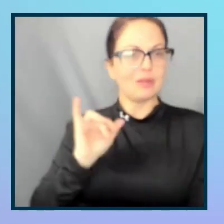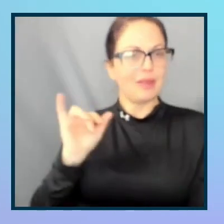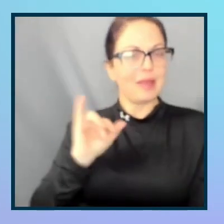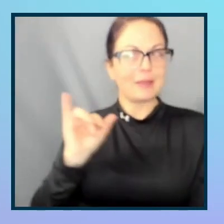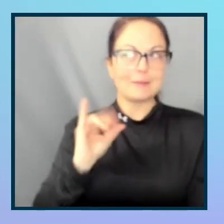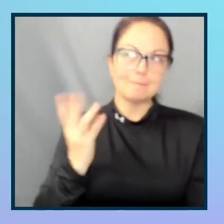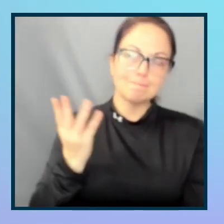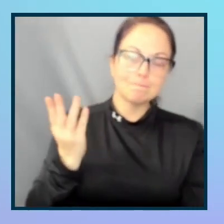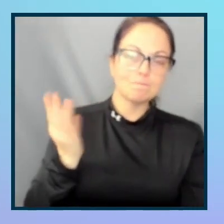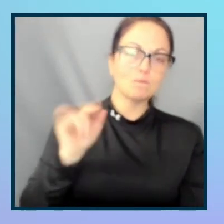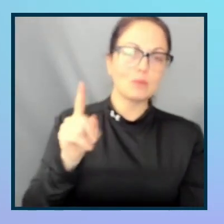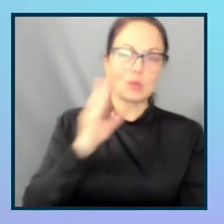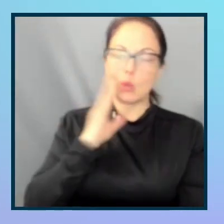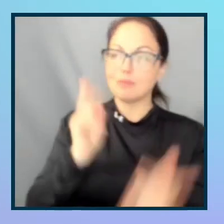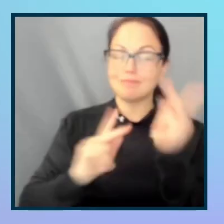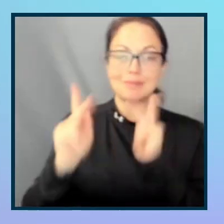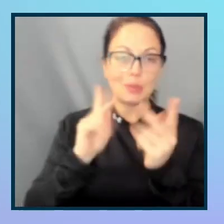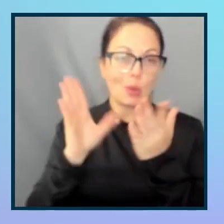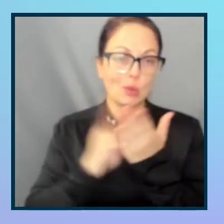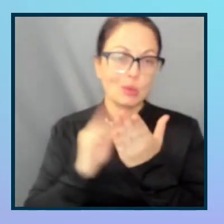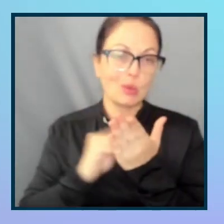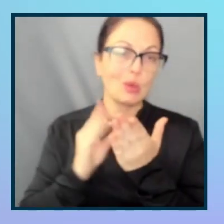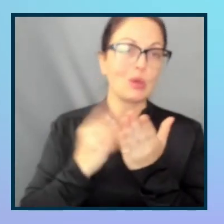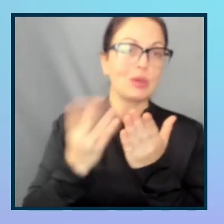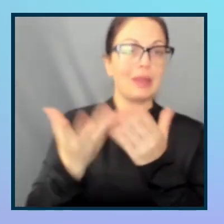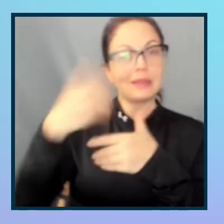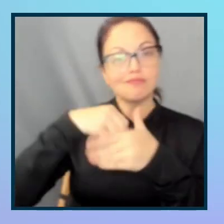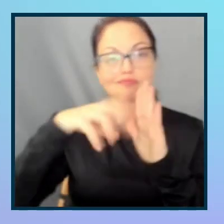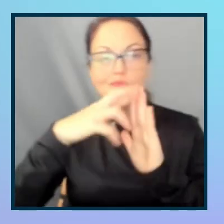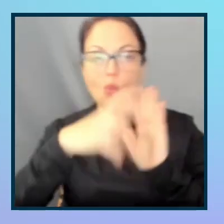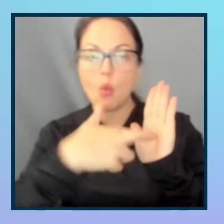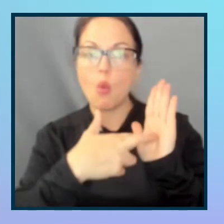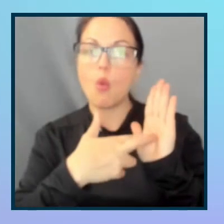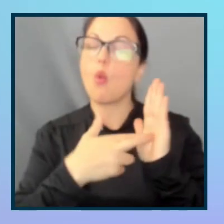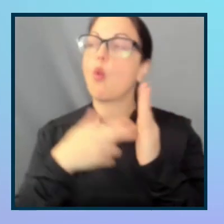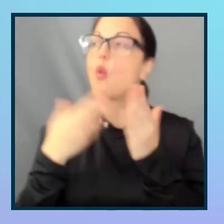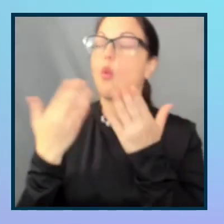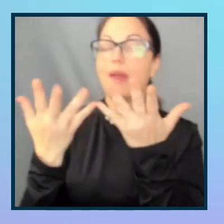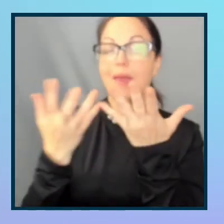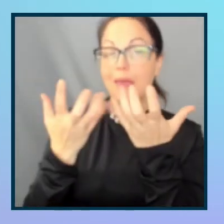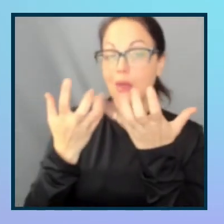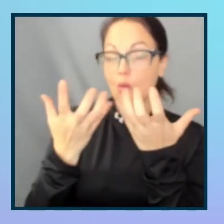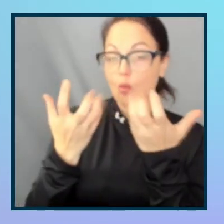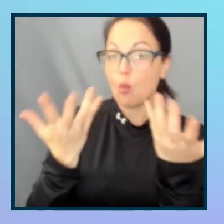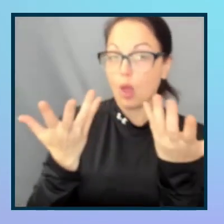are learning and coming into these roles, and want to be like these accessibility specialists,